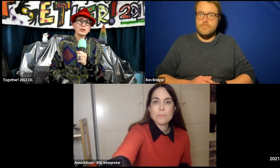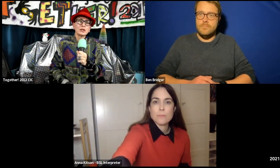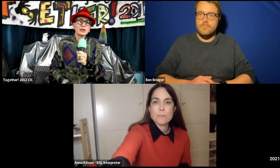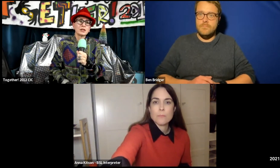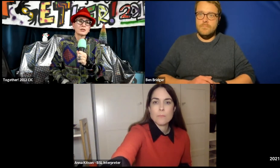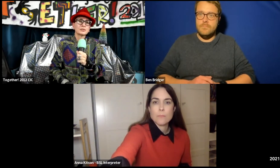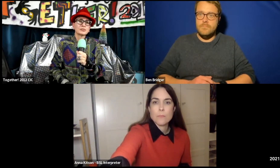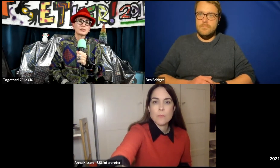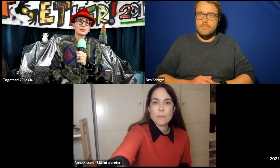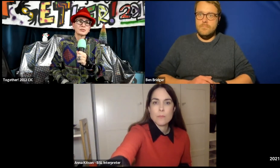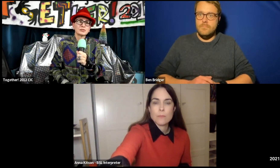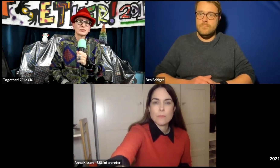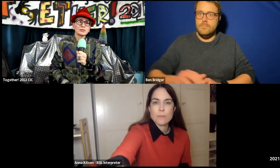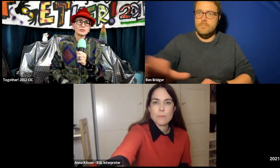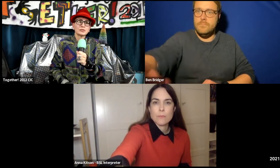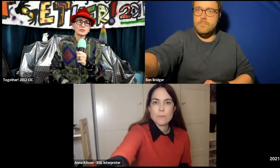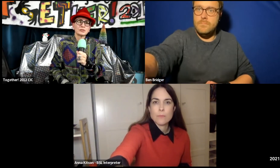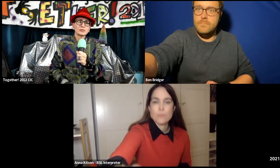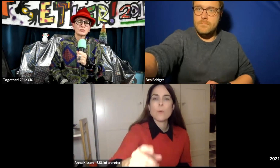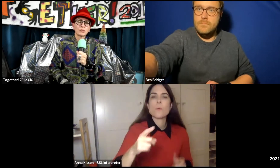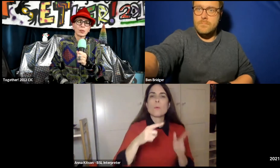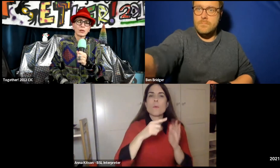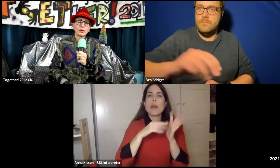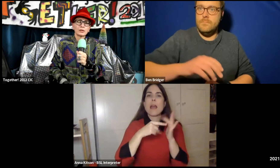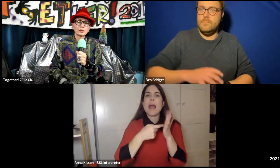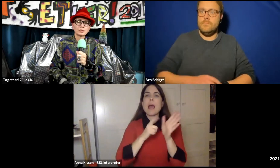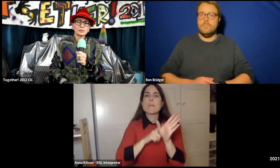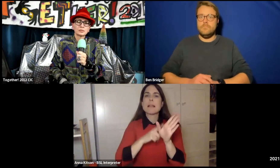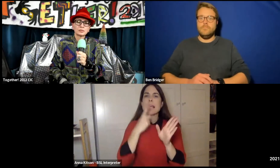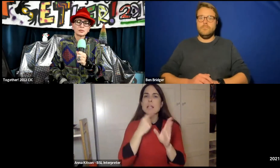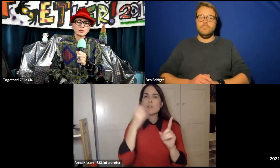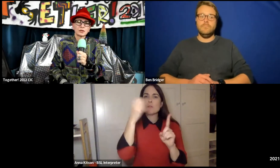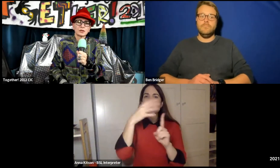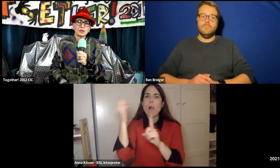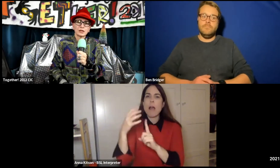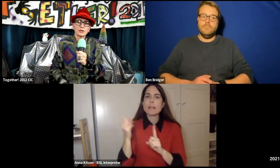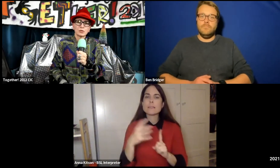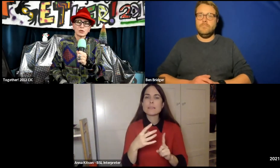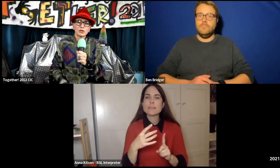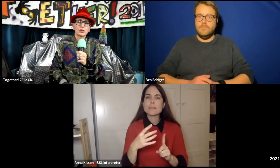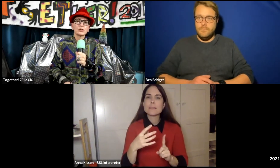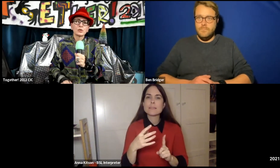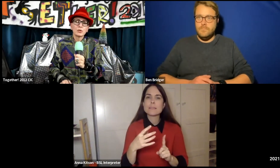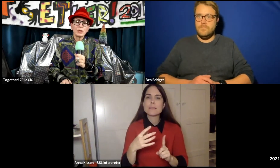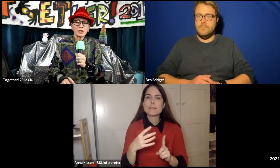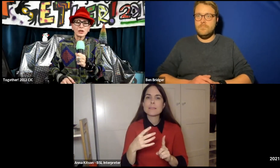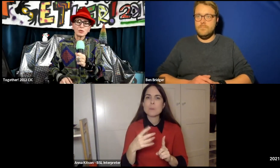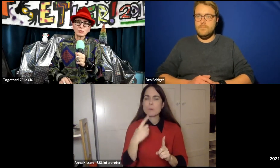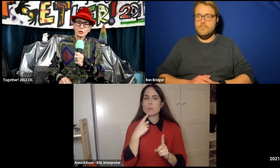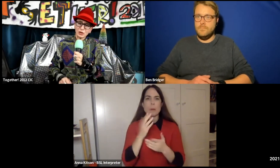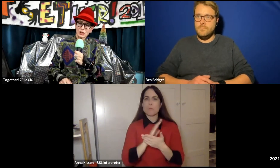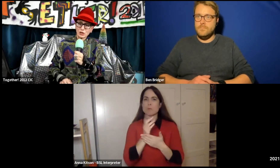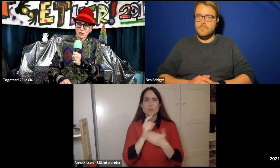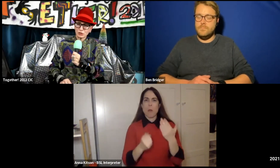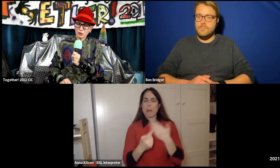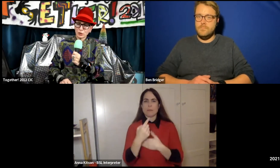Thank you Sahera. Could you just pop the spotlights back on all of us Emily. Yes, I'm not entirely sure why mine came off, but thank you for